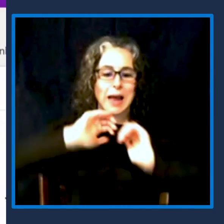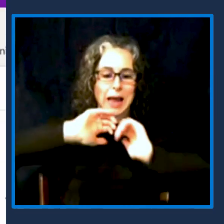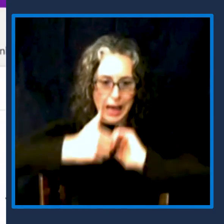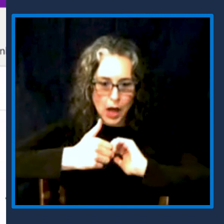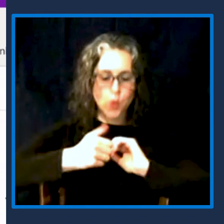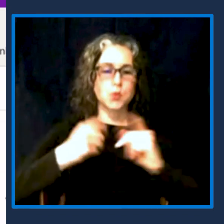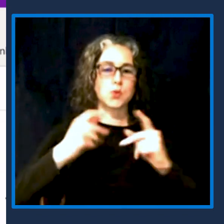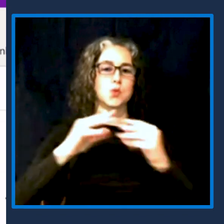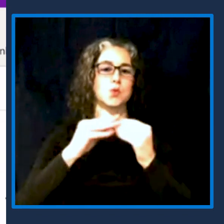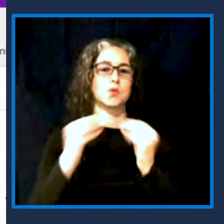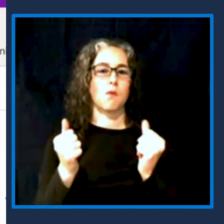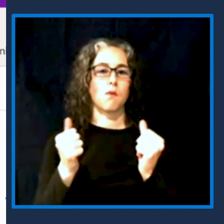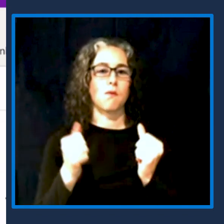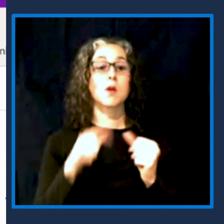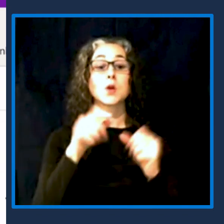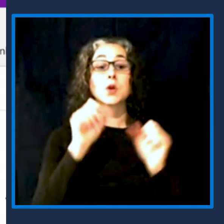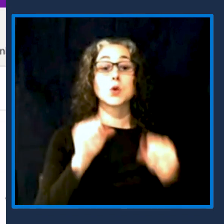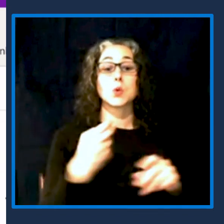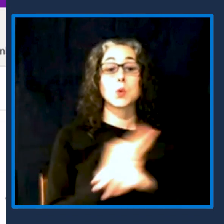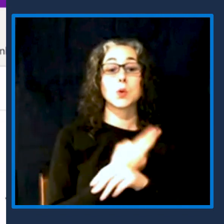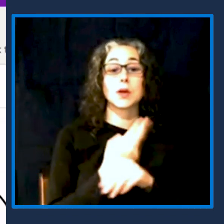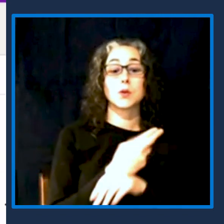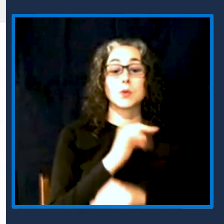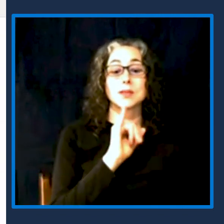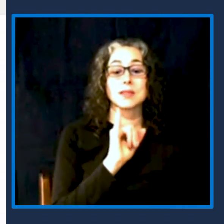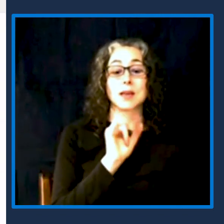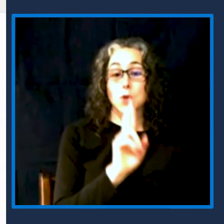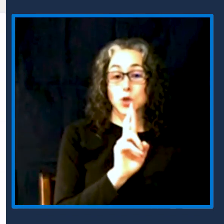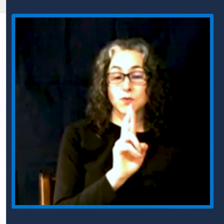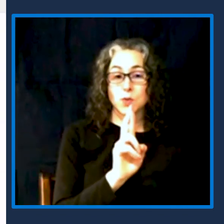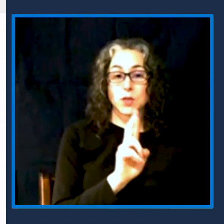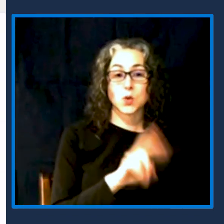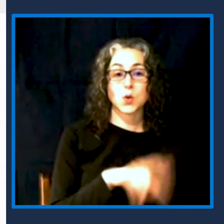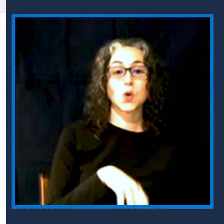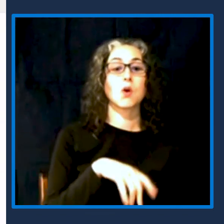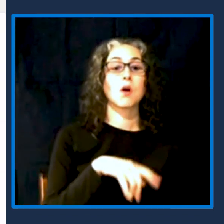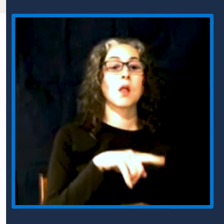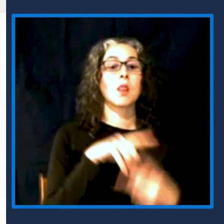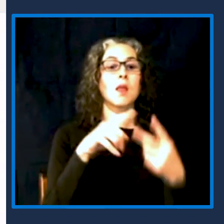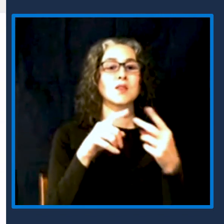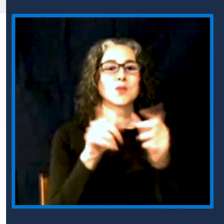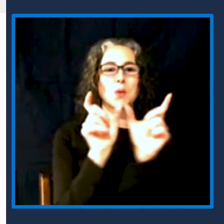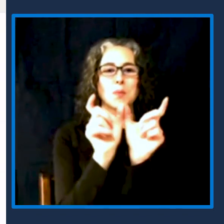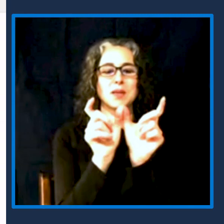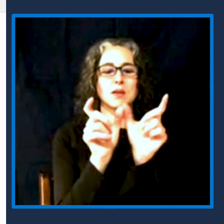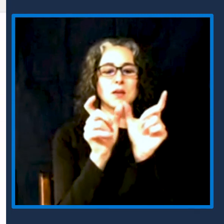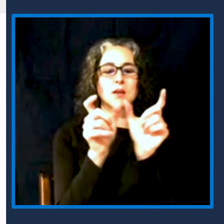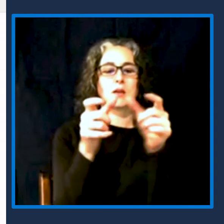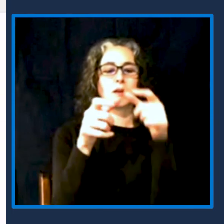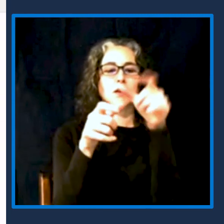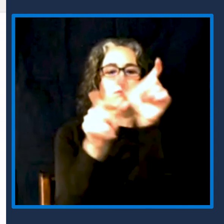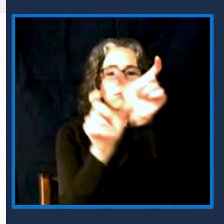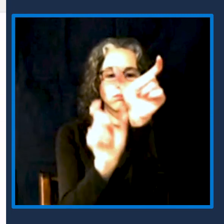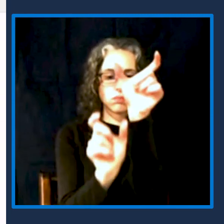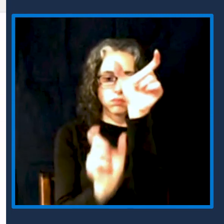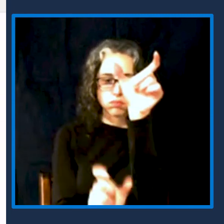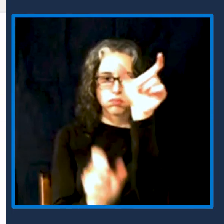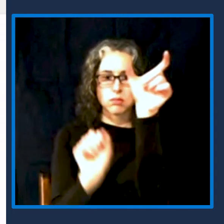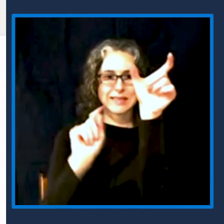so you can go in you can use the features of the immersive reader it will actually break the equations down step by step and the students are able to listen to